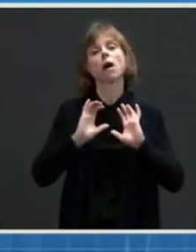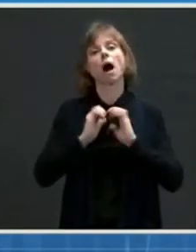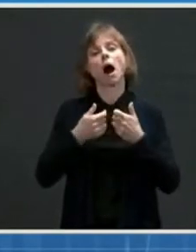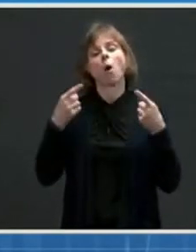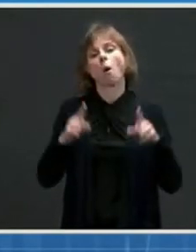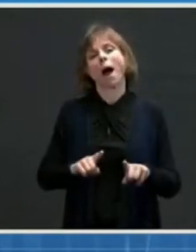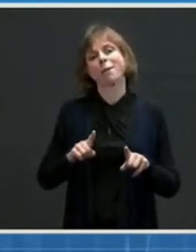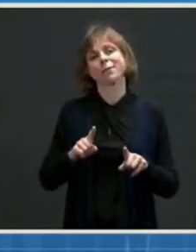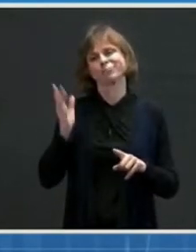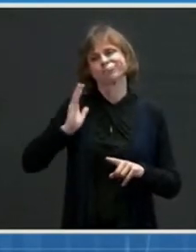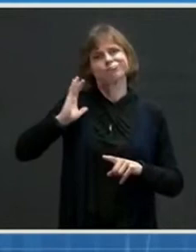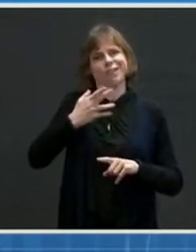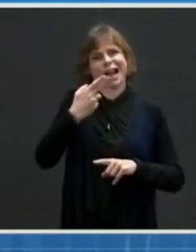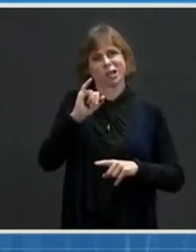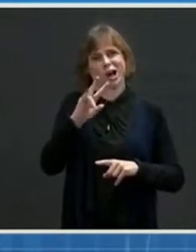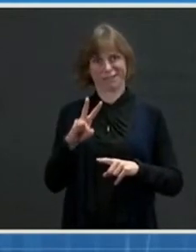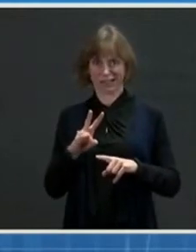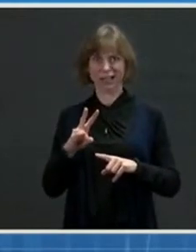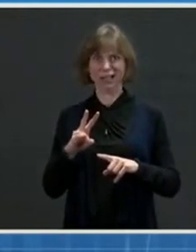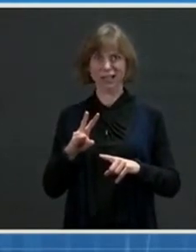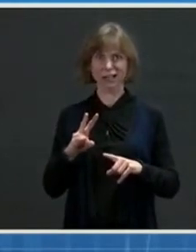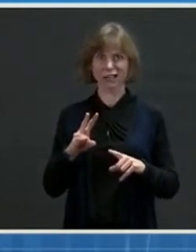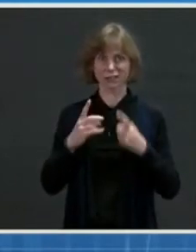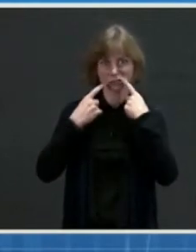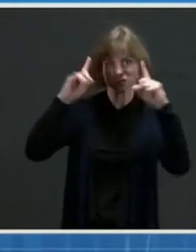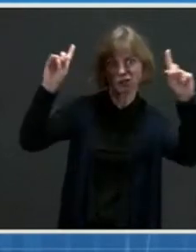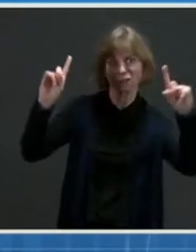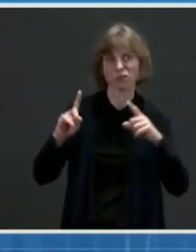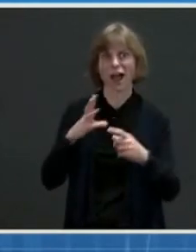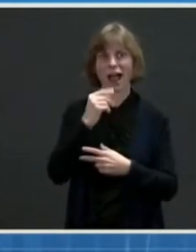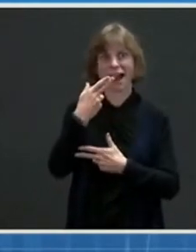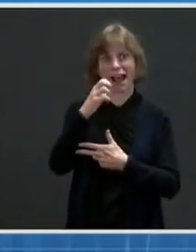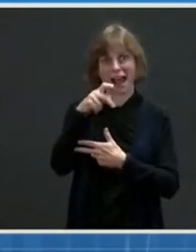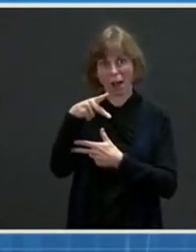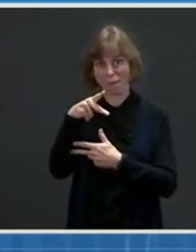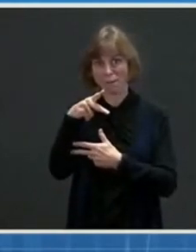ANTIVIRALS DIRECTLY ACTING ON